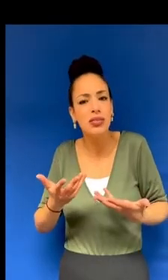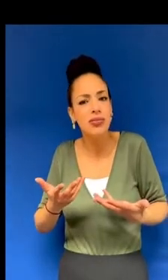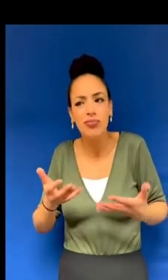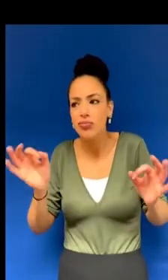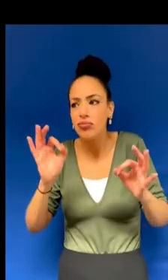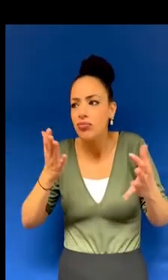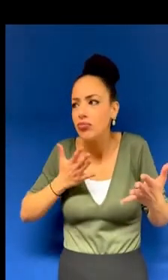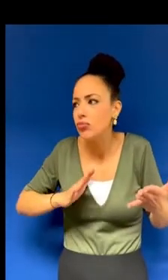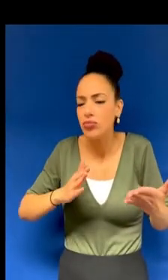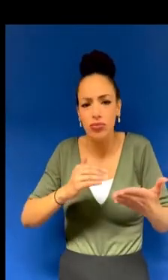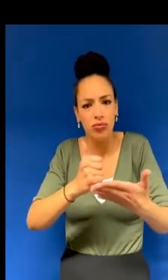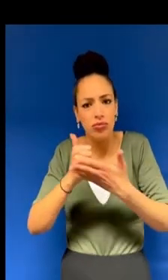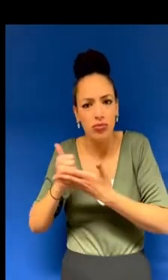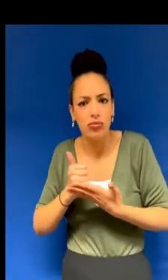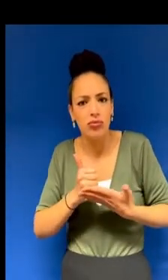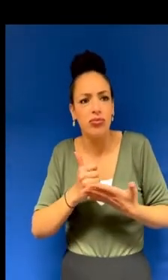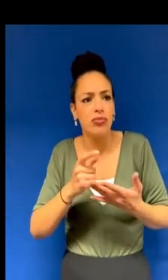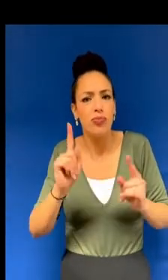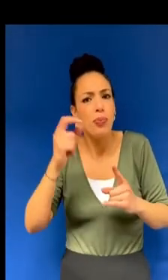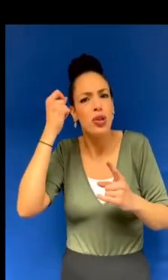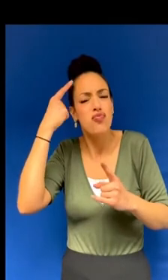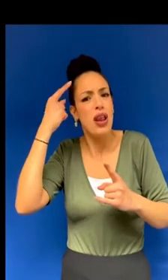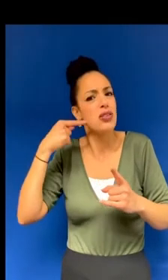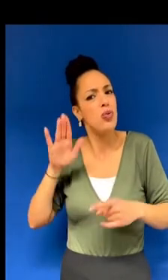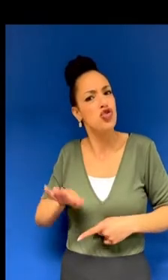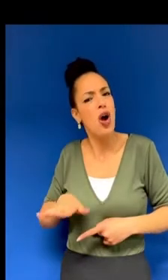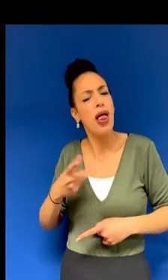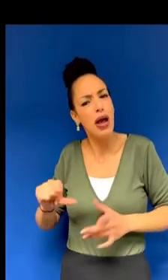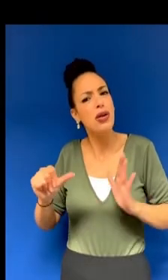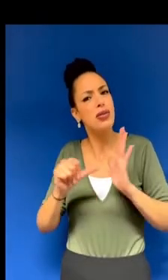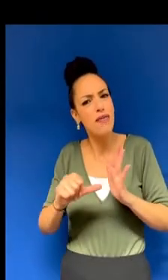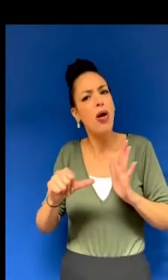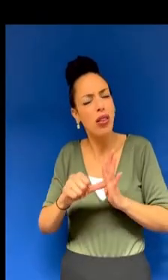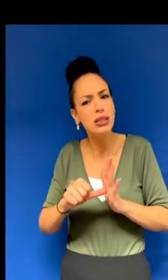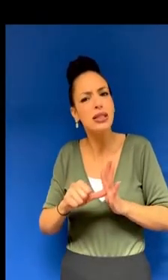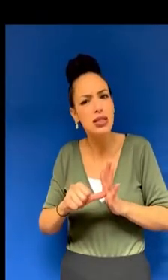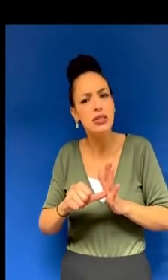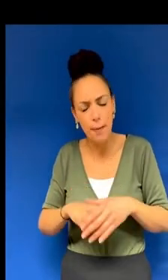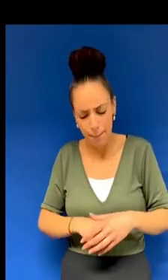Pupil's Referral Unit, or when I was in trouble with the police because i was a young carer,